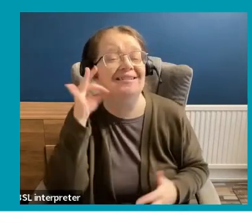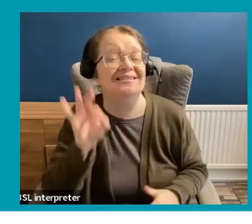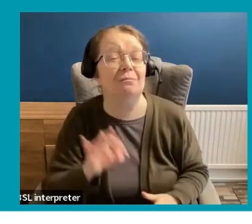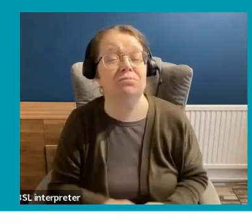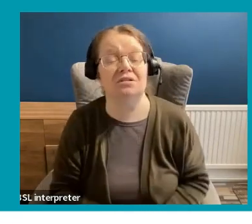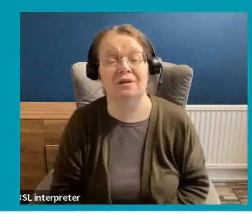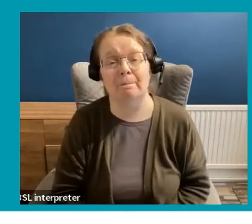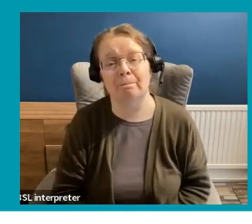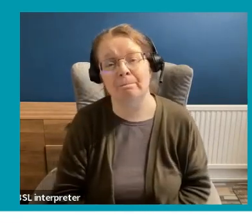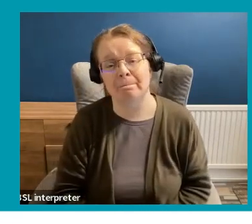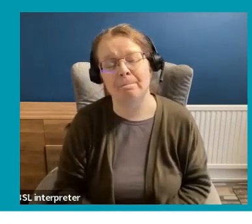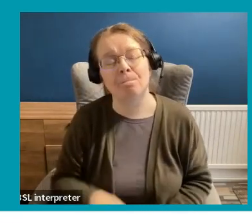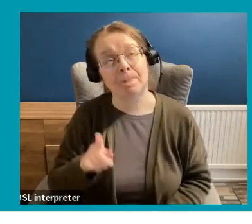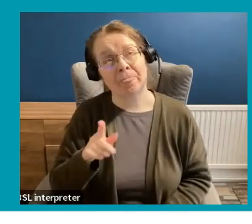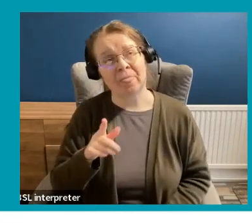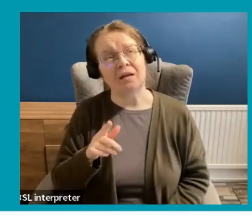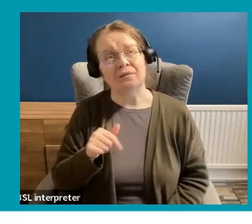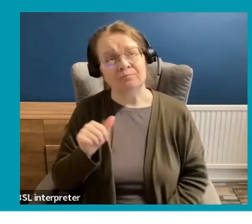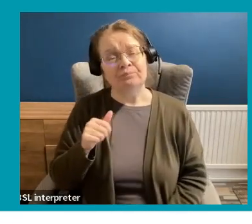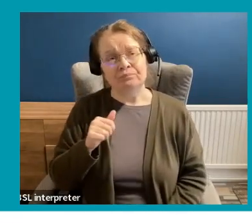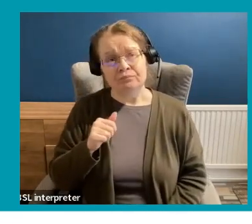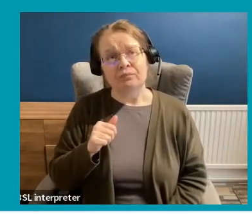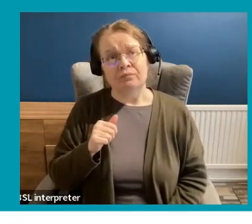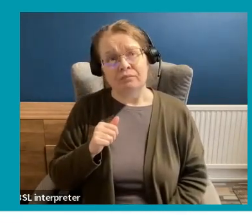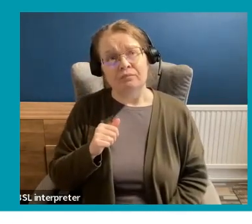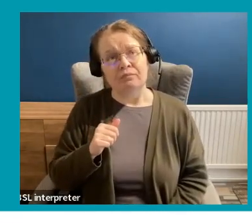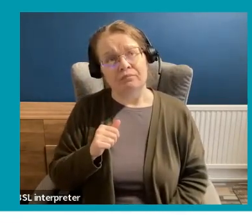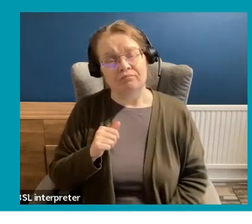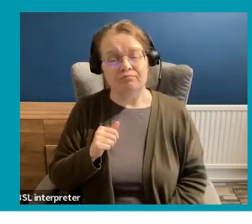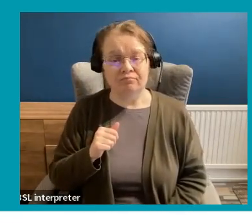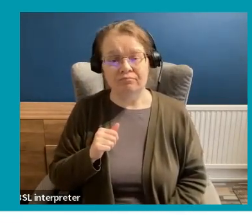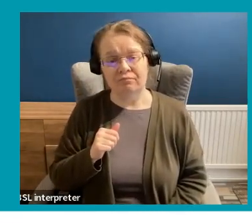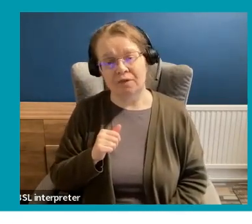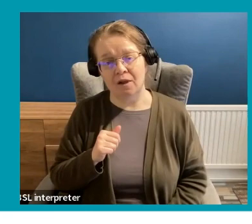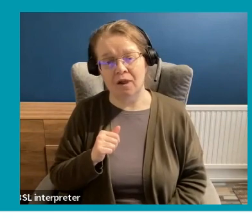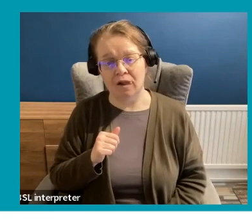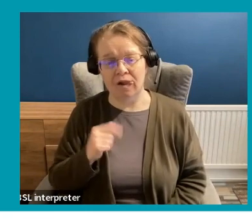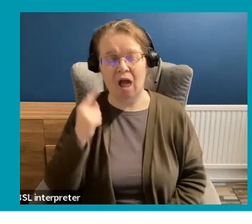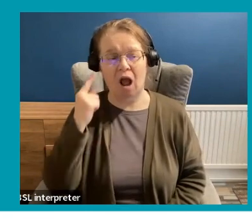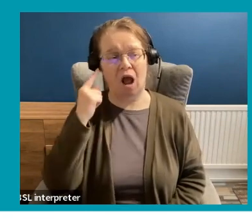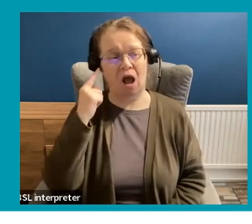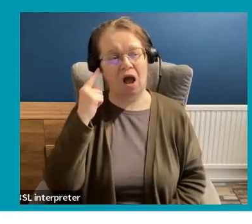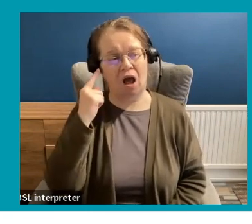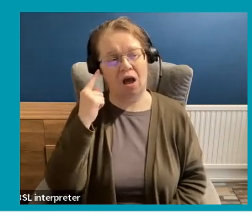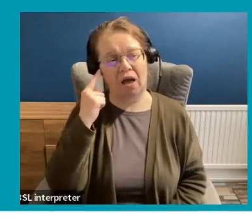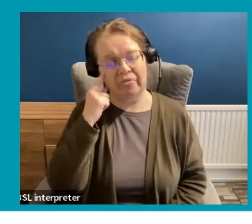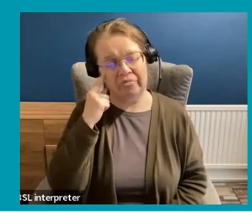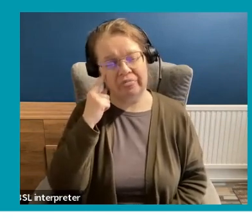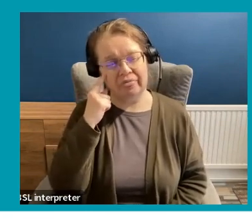I think the thing that seems